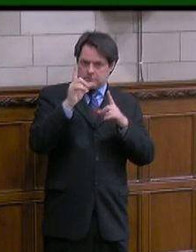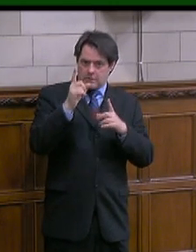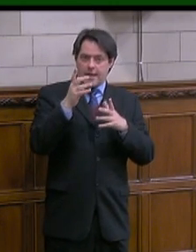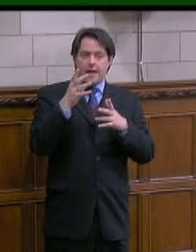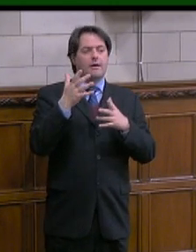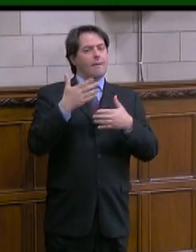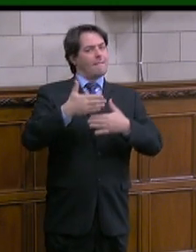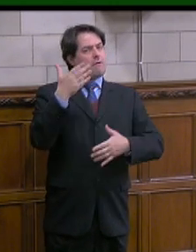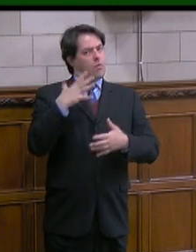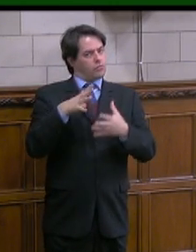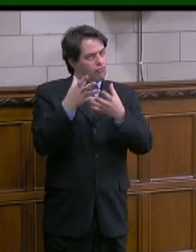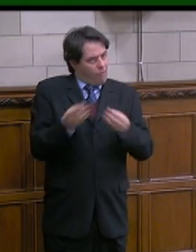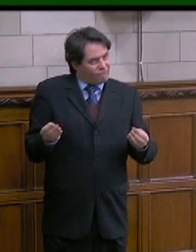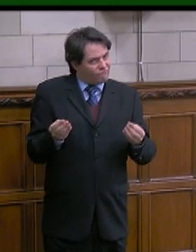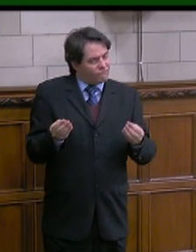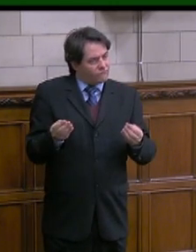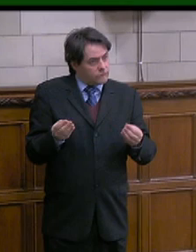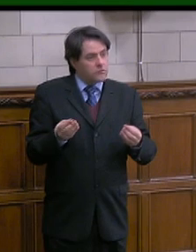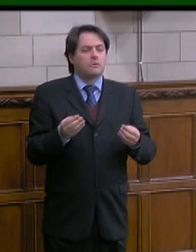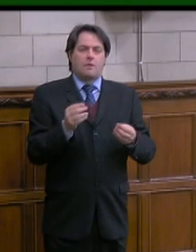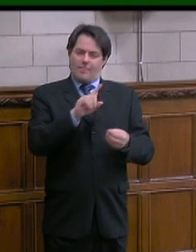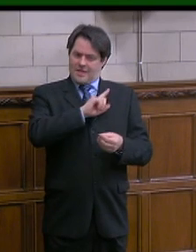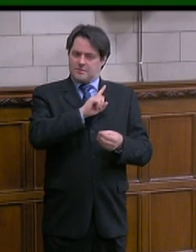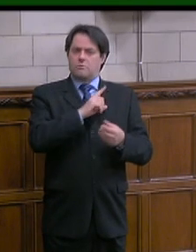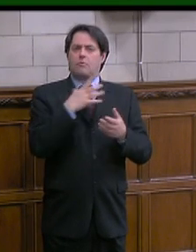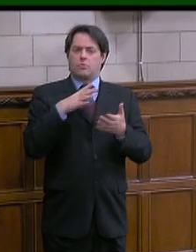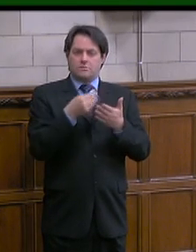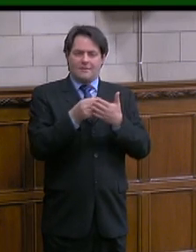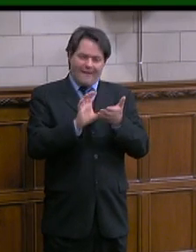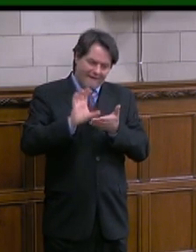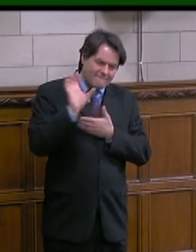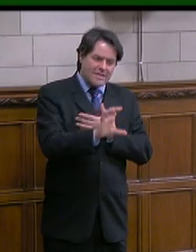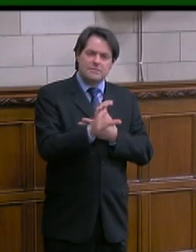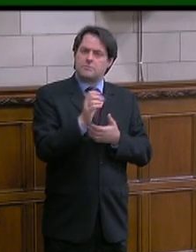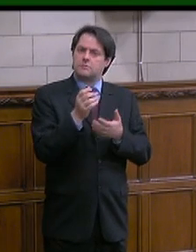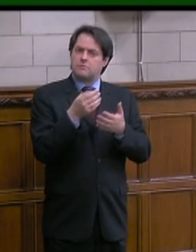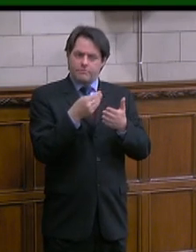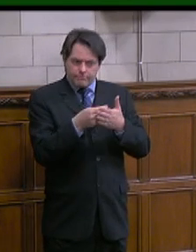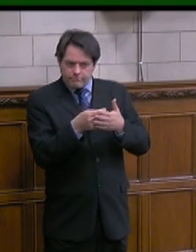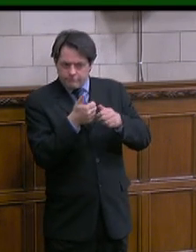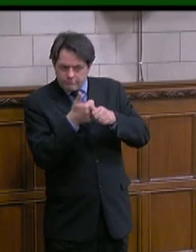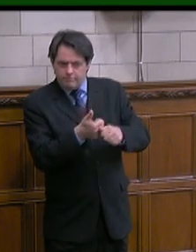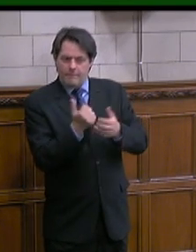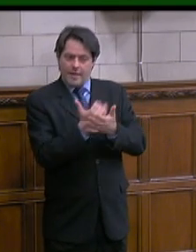It is absolutely right that we should put in the investment to give those children a real opportunity.